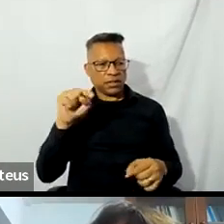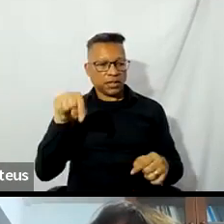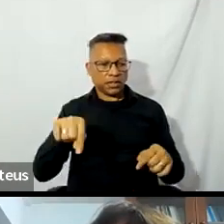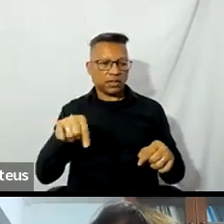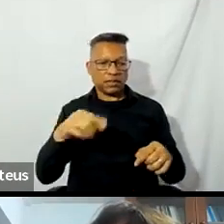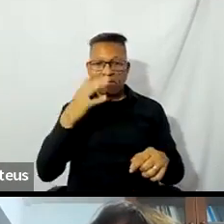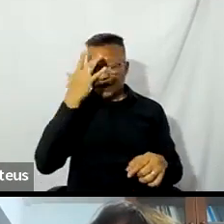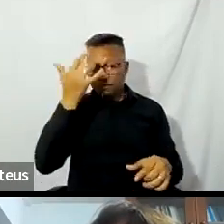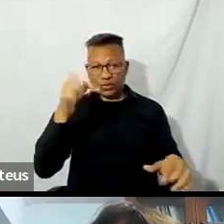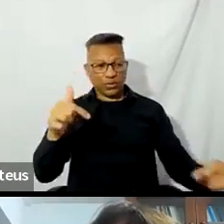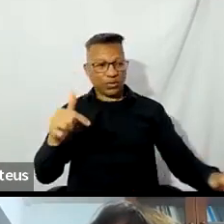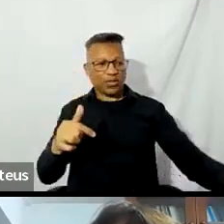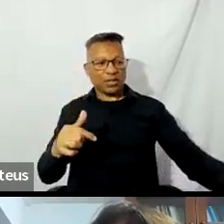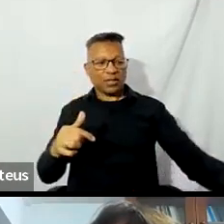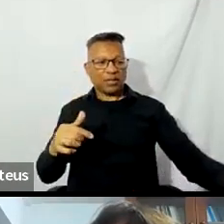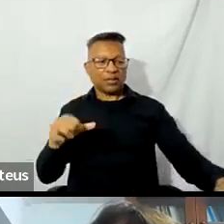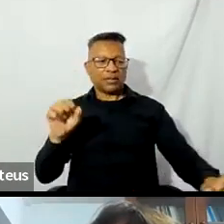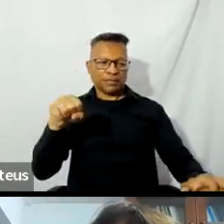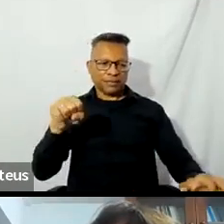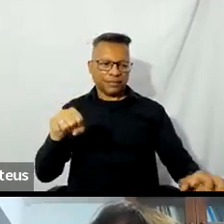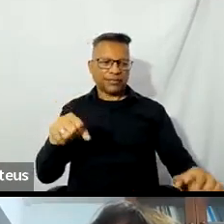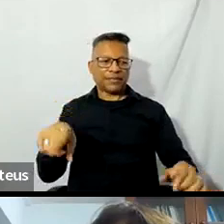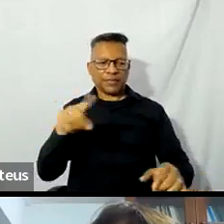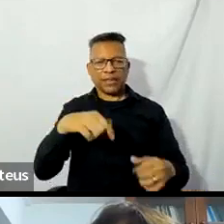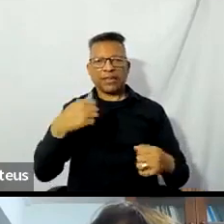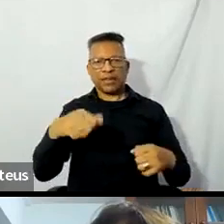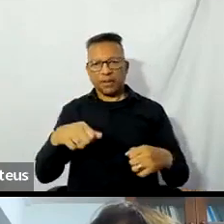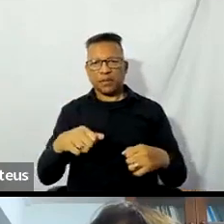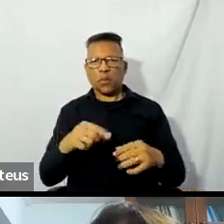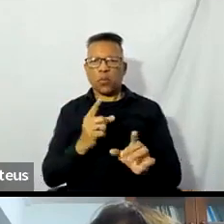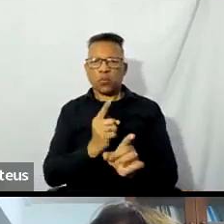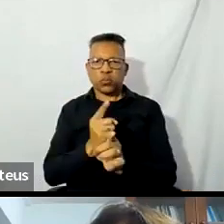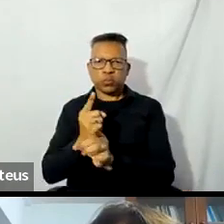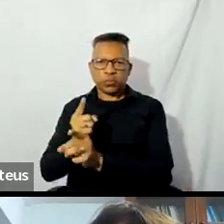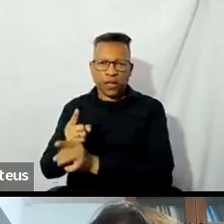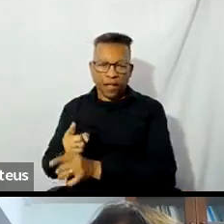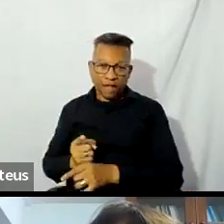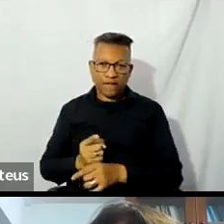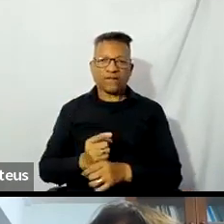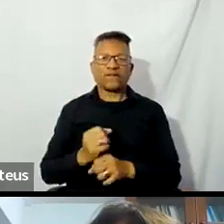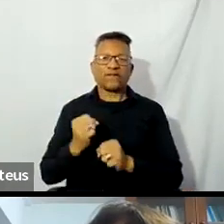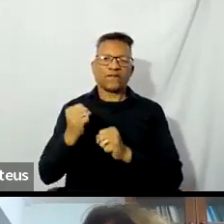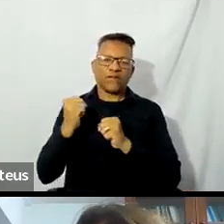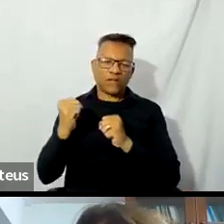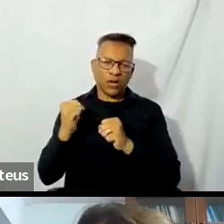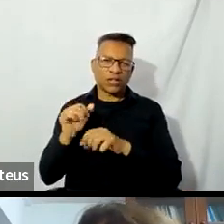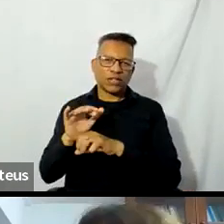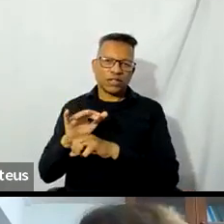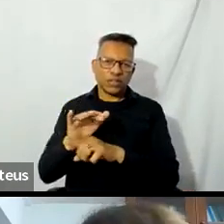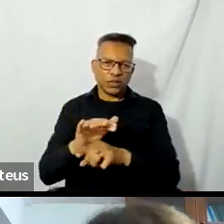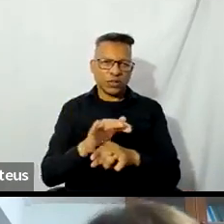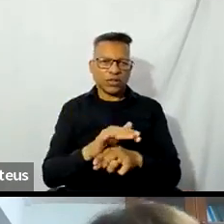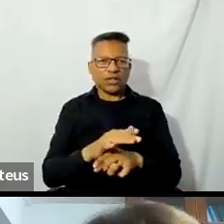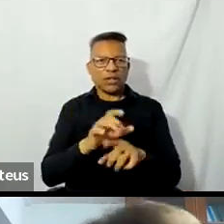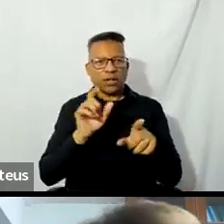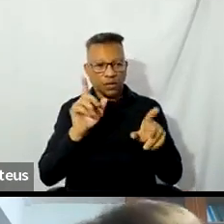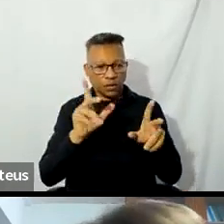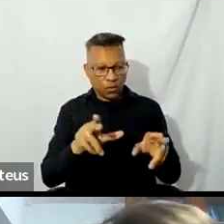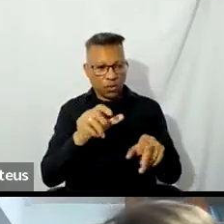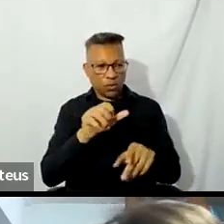e's not not easy to but he to But yeah, we need to find strength or somewhere to, as Peter said in said, the body